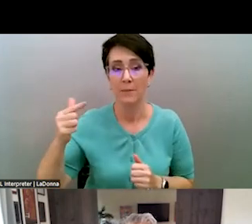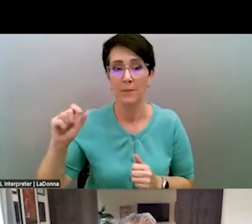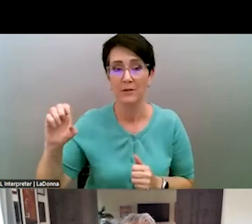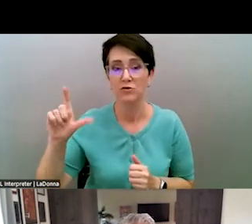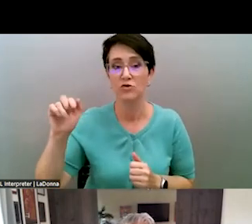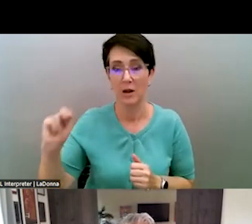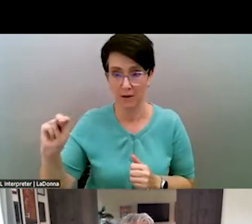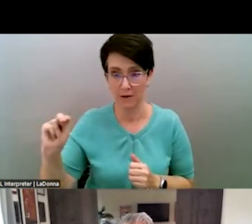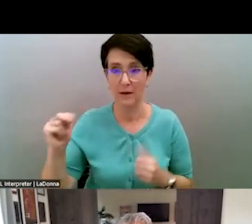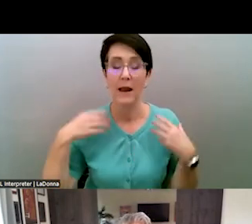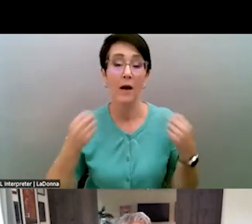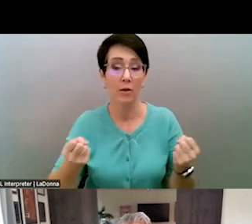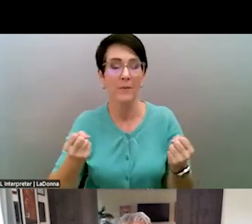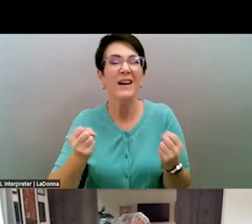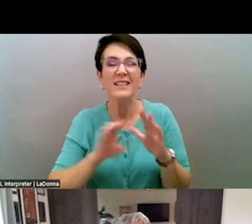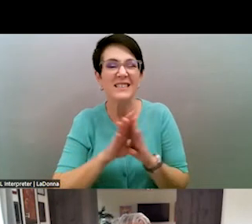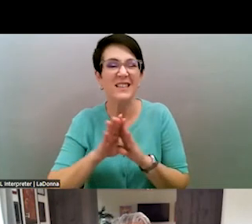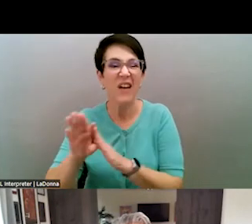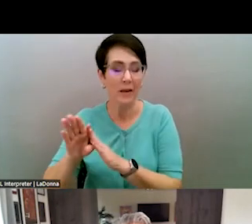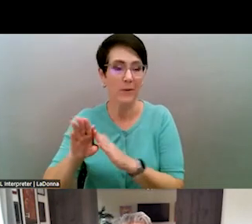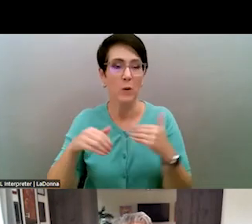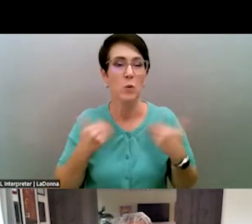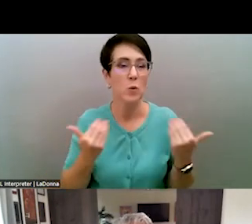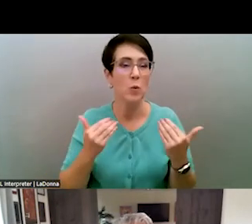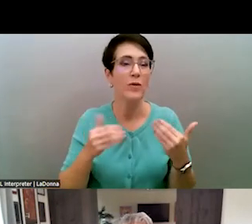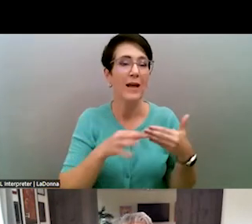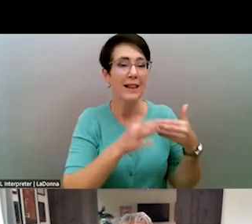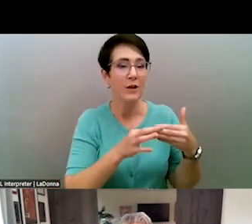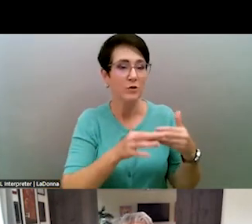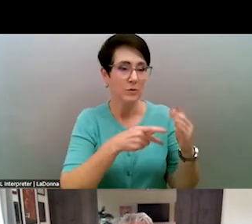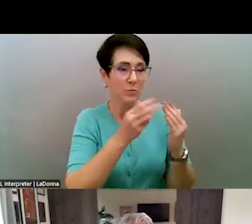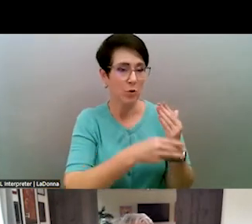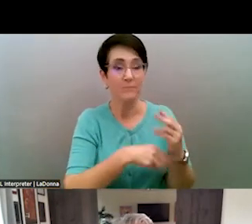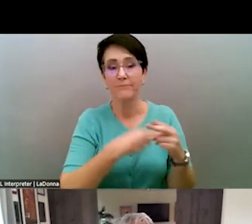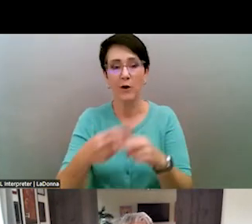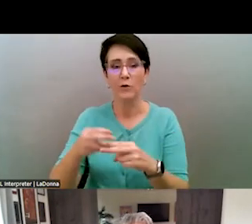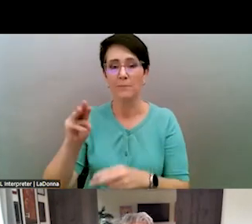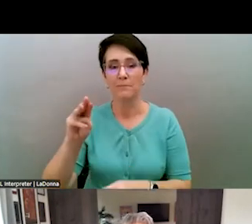LEADERSHIP PROGRAM. MY LIFE, GEARED TOWARDS YOUNG PEOPLE EXPERIENCED MENTAL HEALTH SUBSTANCE USE,